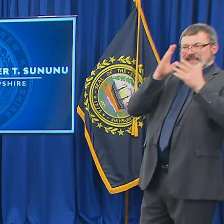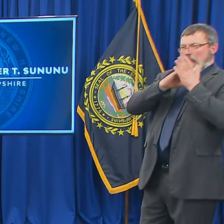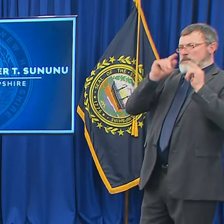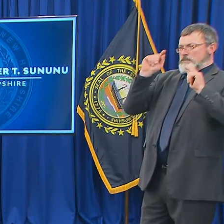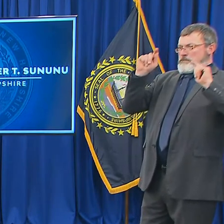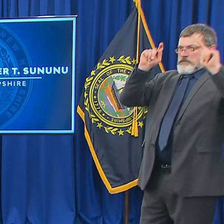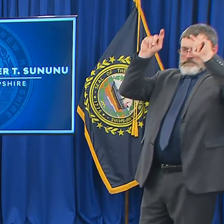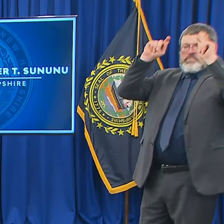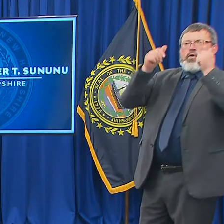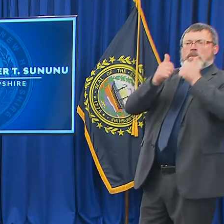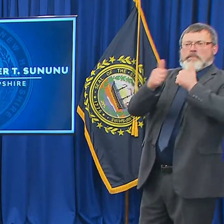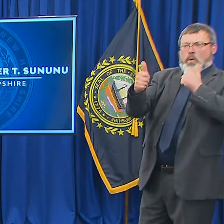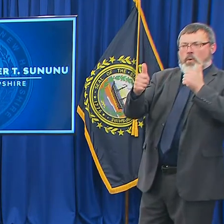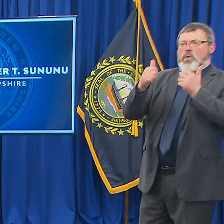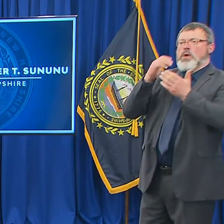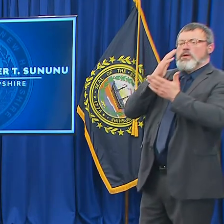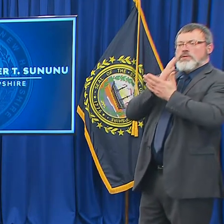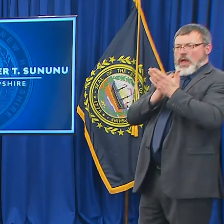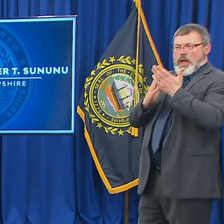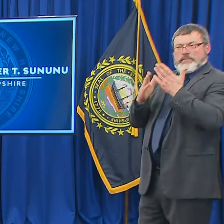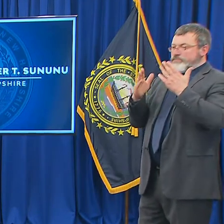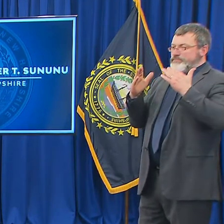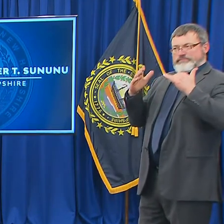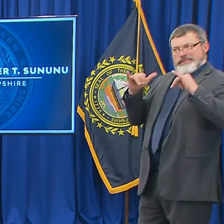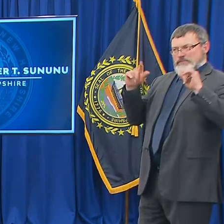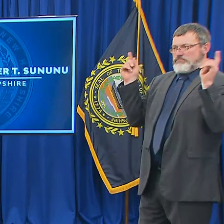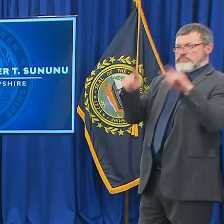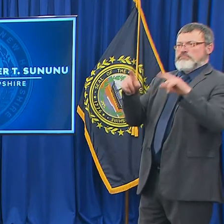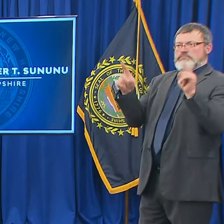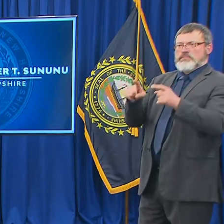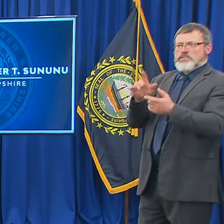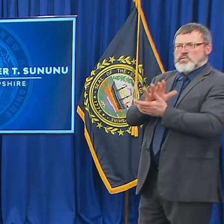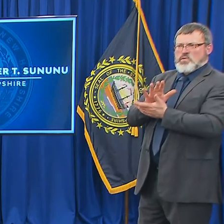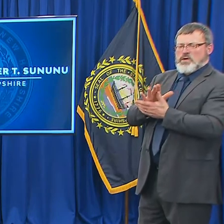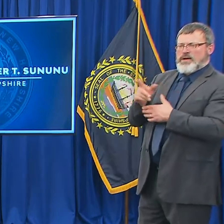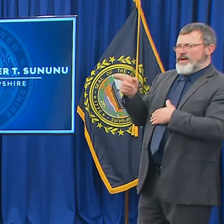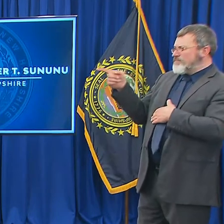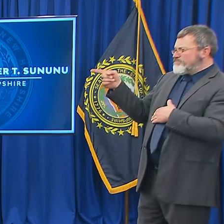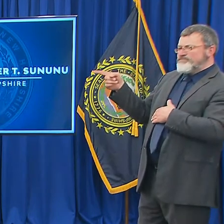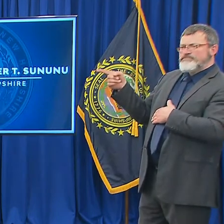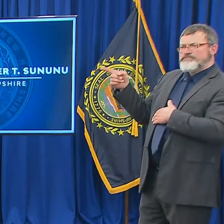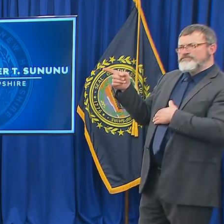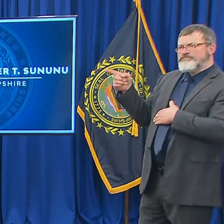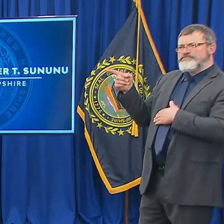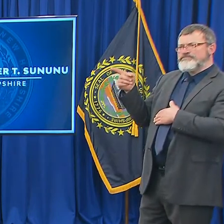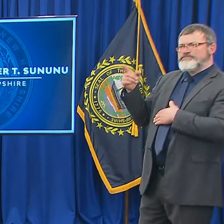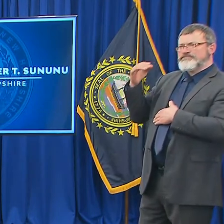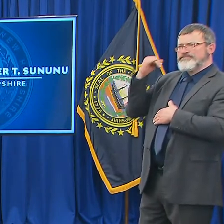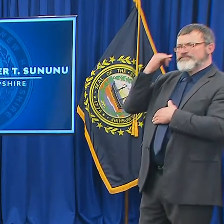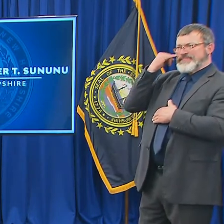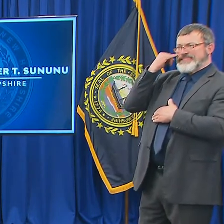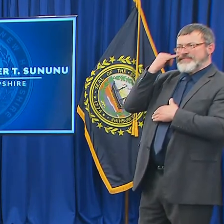And the best and the brightest that we have in the state that understand these issues understand that the transmission rates and how things can move